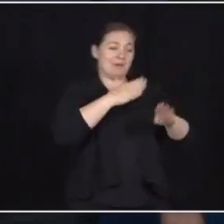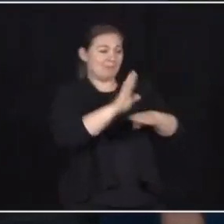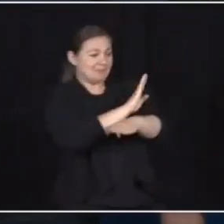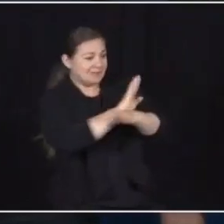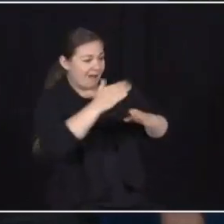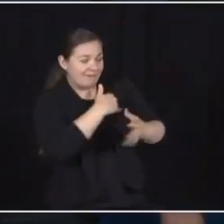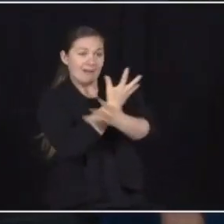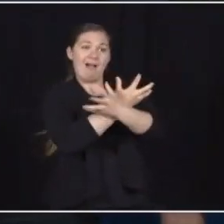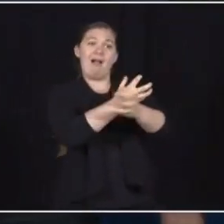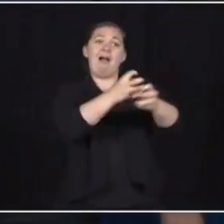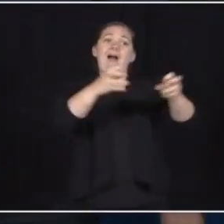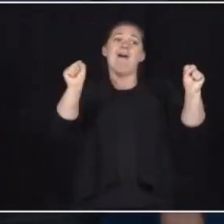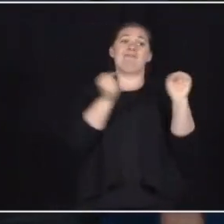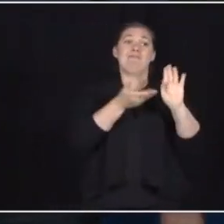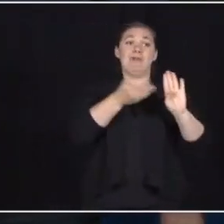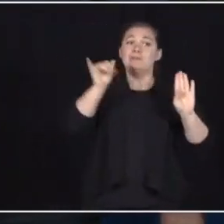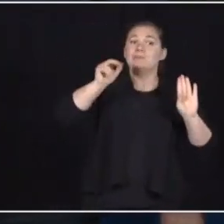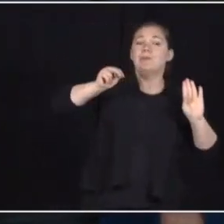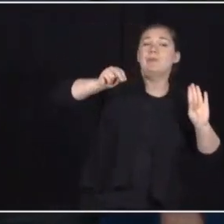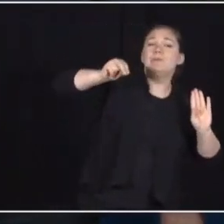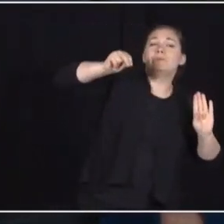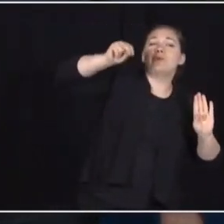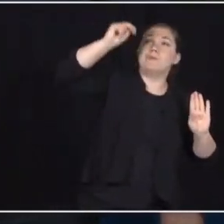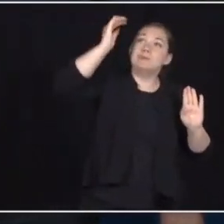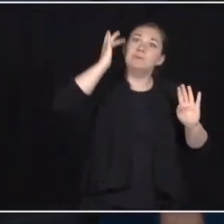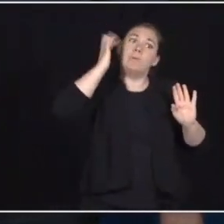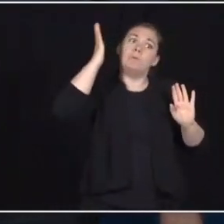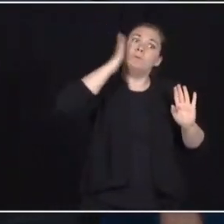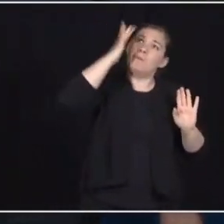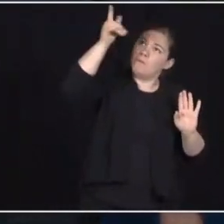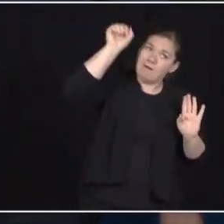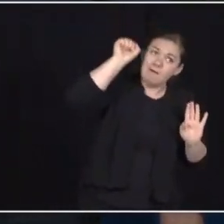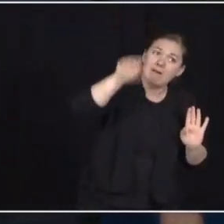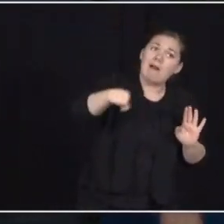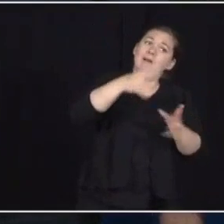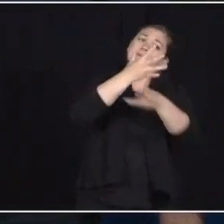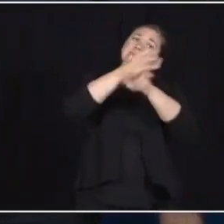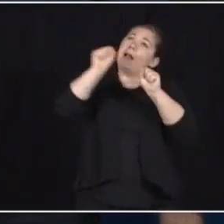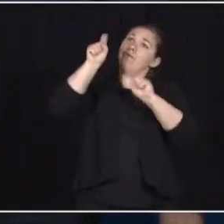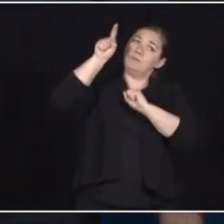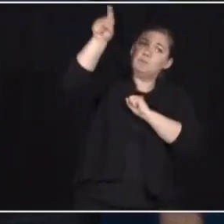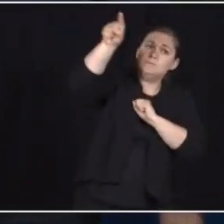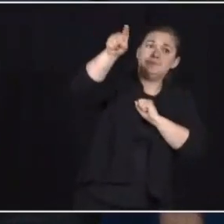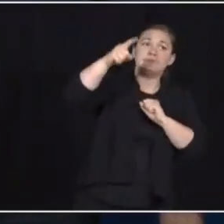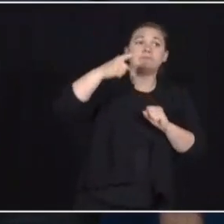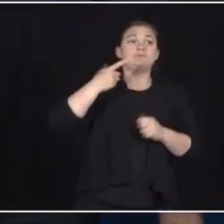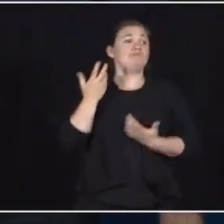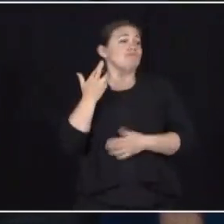longest impact of COVID-19. Once we have the health situation contained. So one of the things that we are doing with